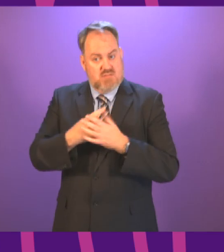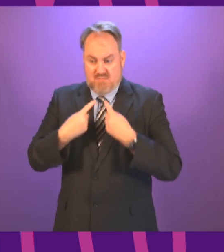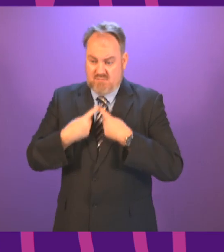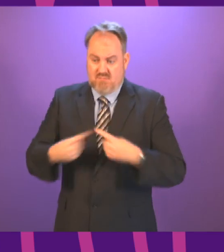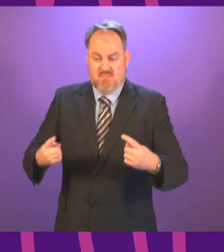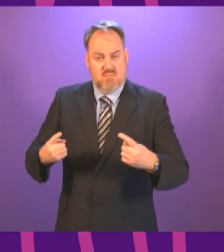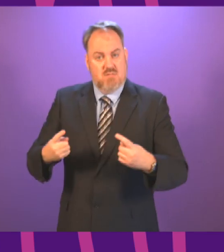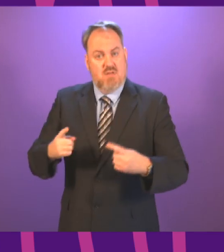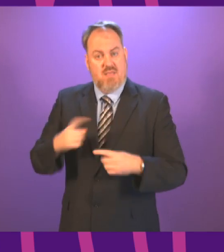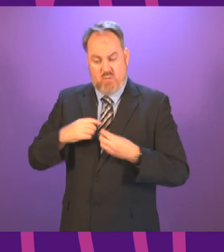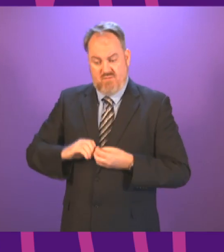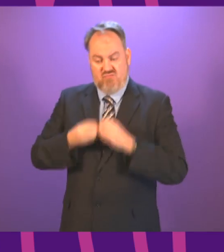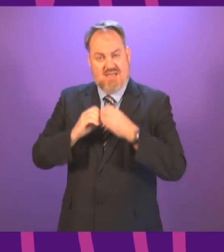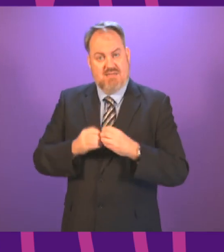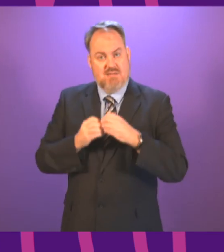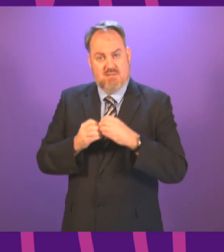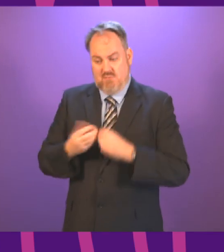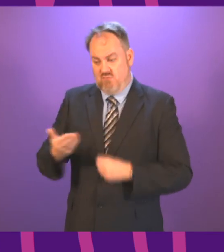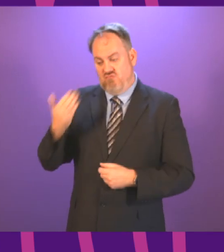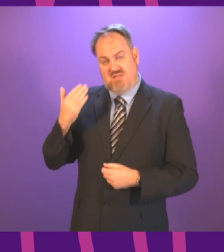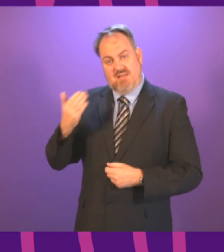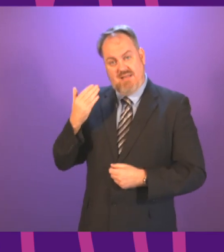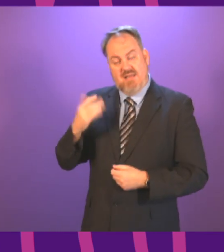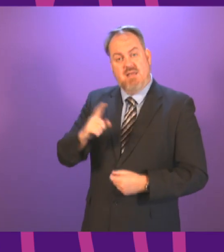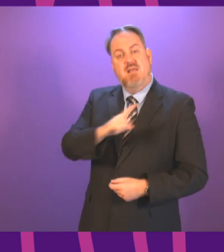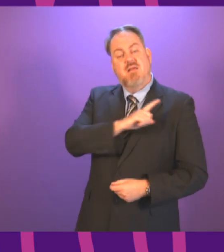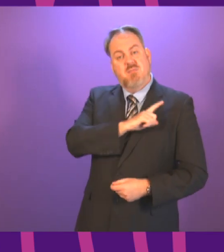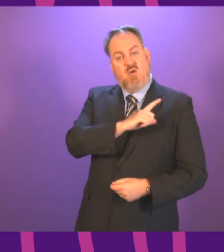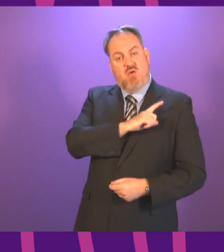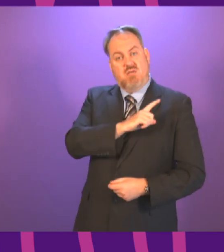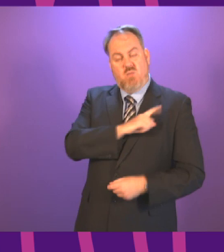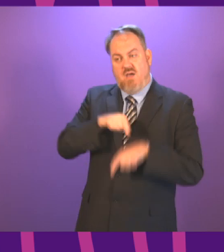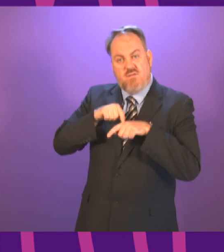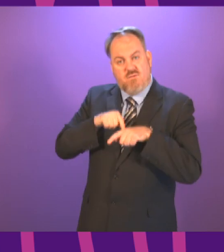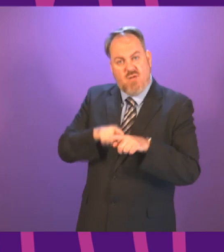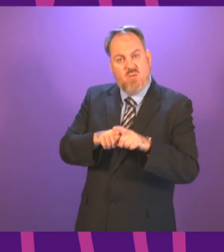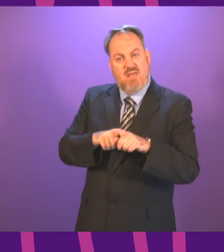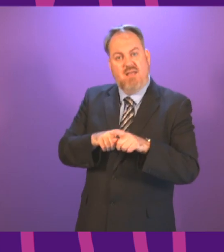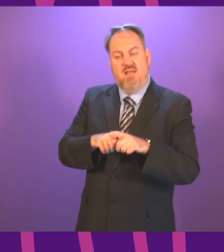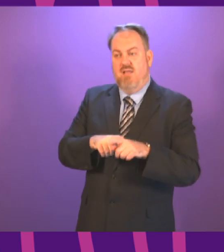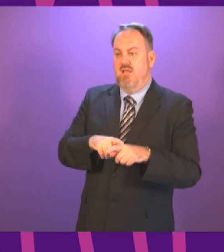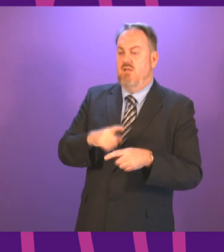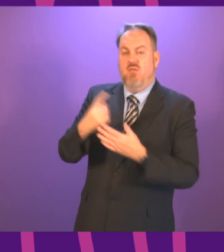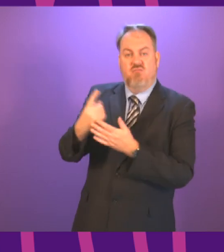has collectively been part of, and primarily because of the compliance and sacrifices of